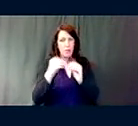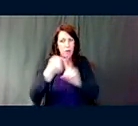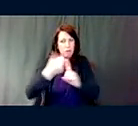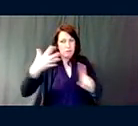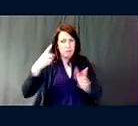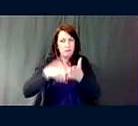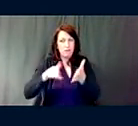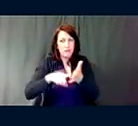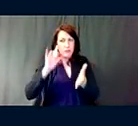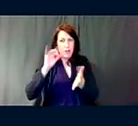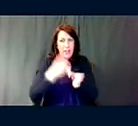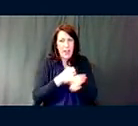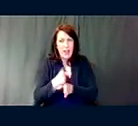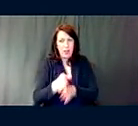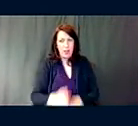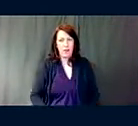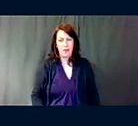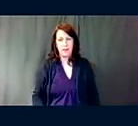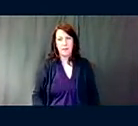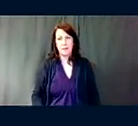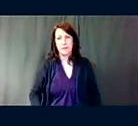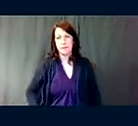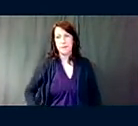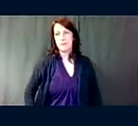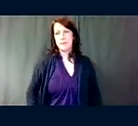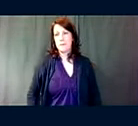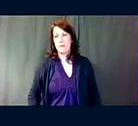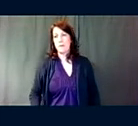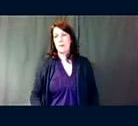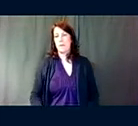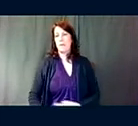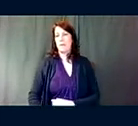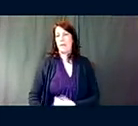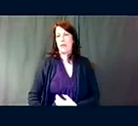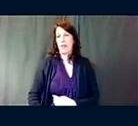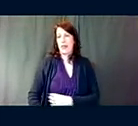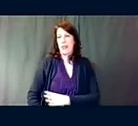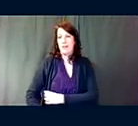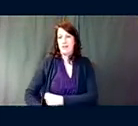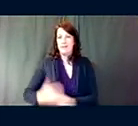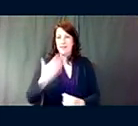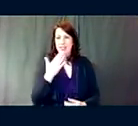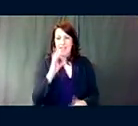MORE ON THAT. MORE RESEARCH IN THAT AREA.